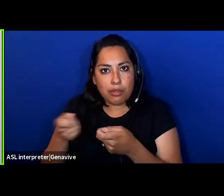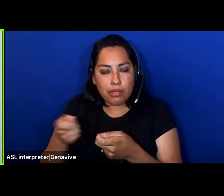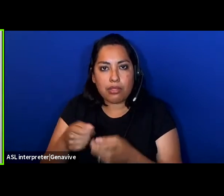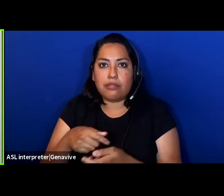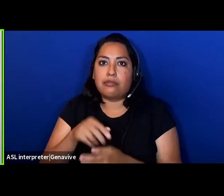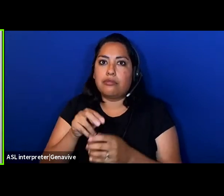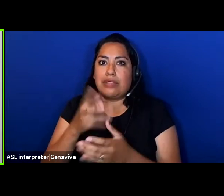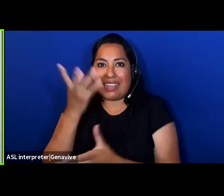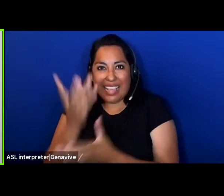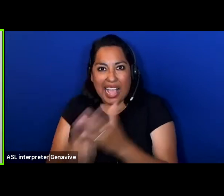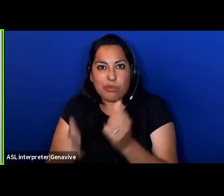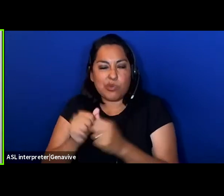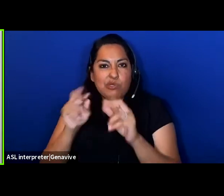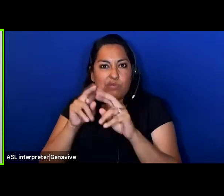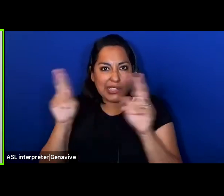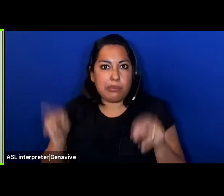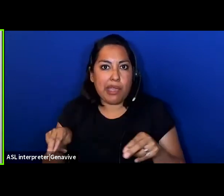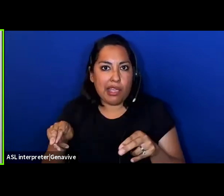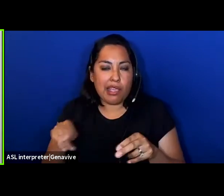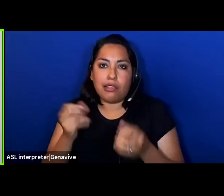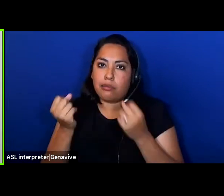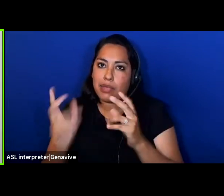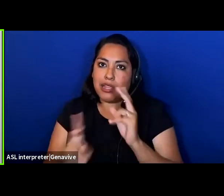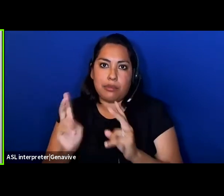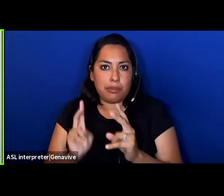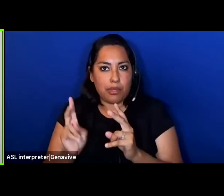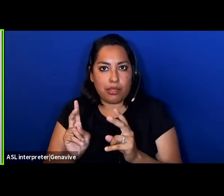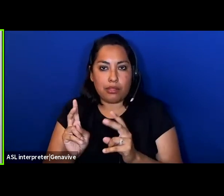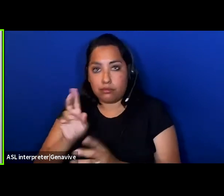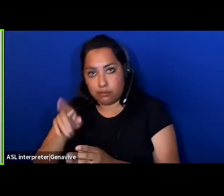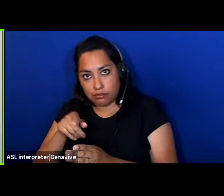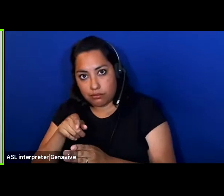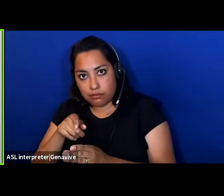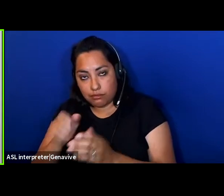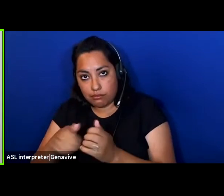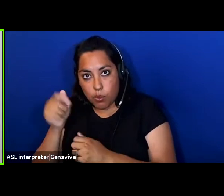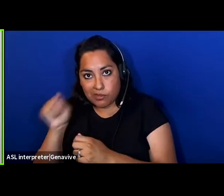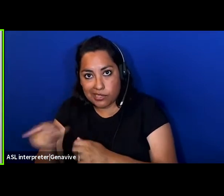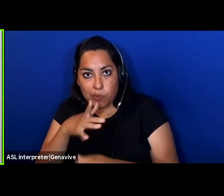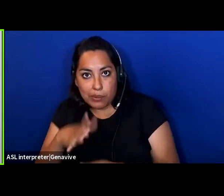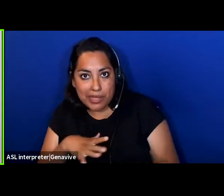that a lot of people, particularly women, will have over the next couple of years as they